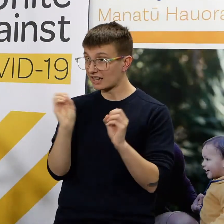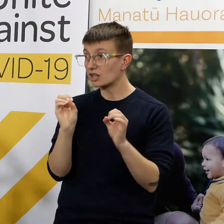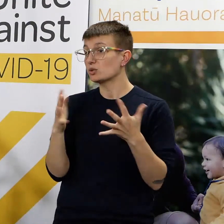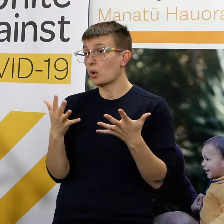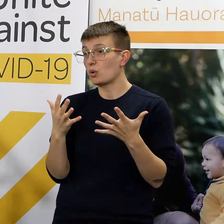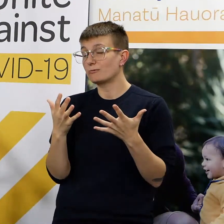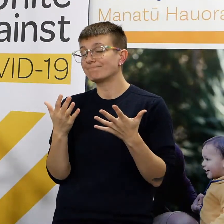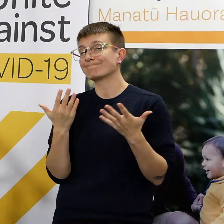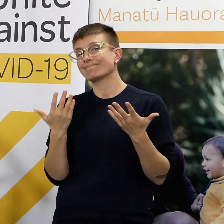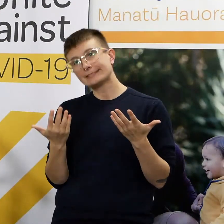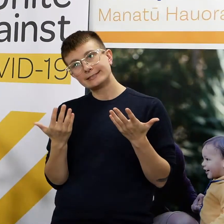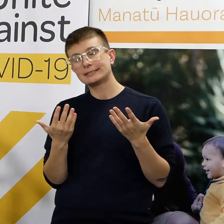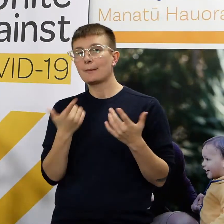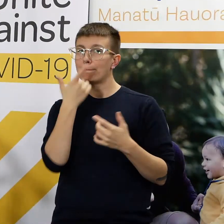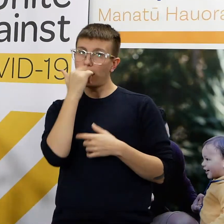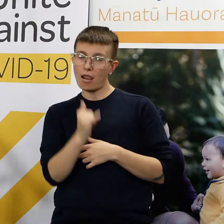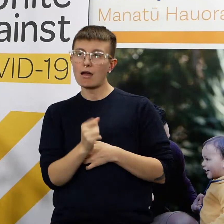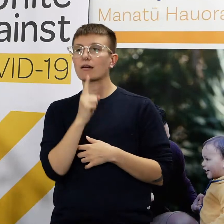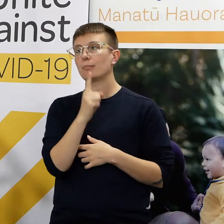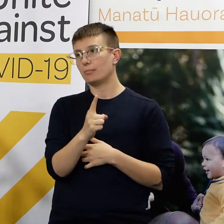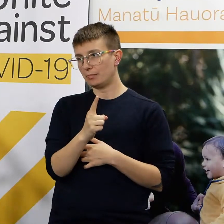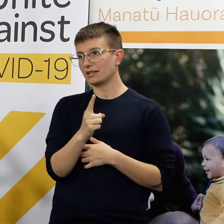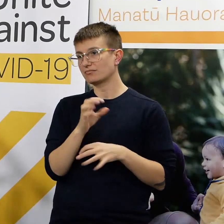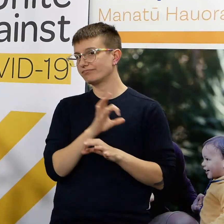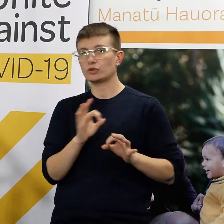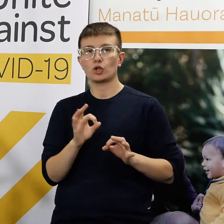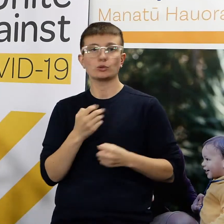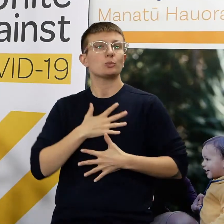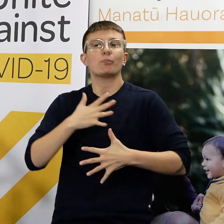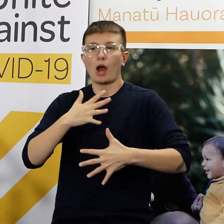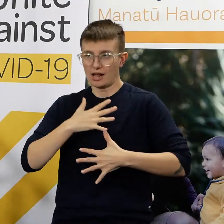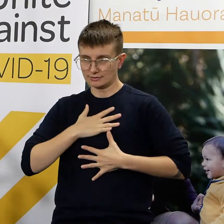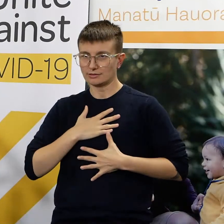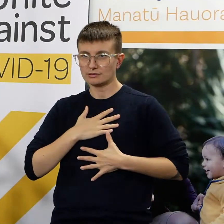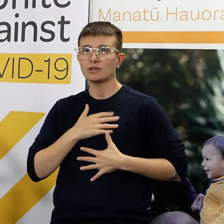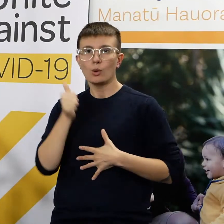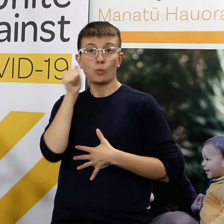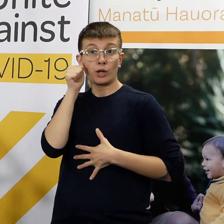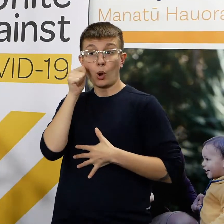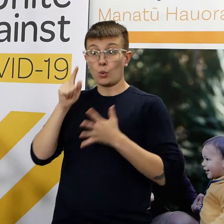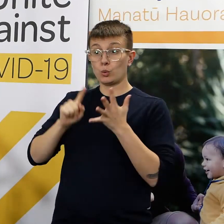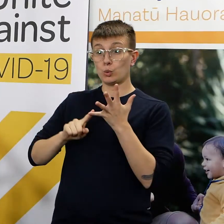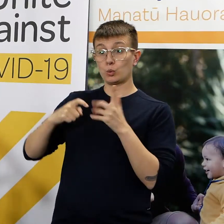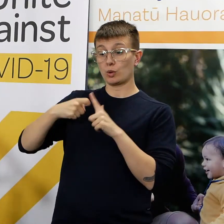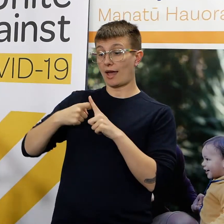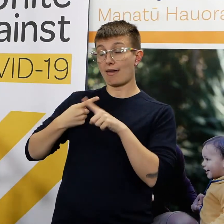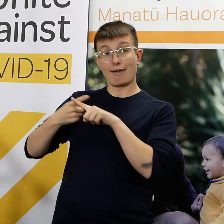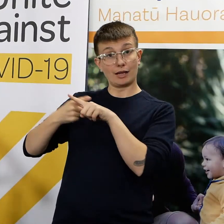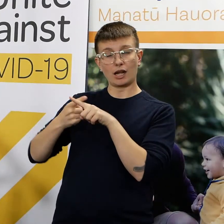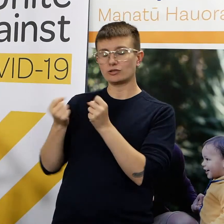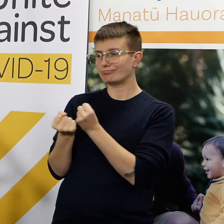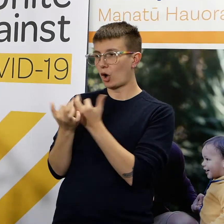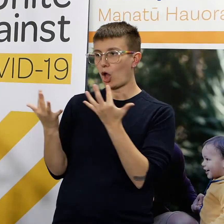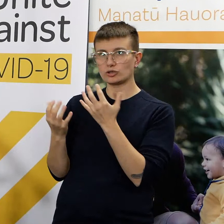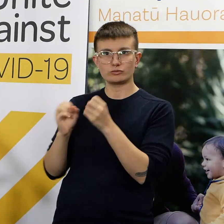in this instance where people have come out of the UK, where we know there is still a lot of active infection in the community.